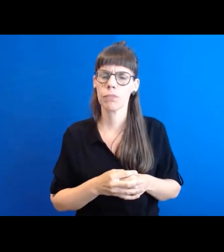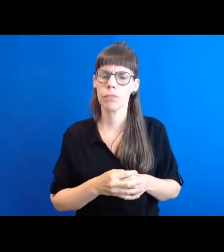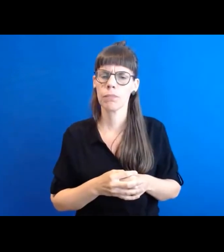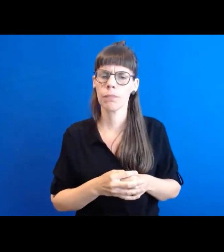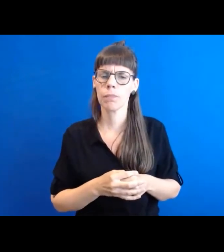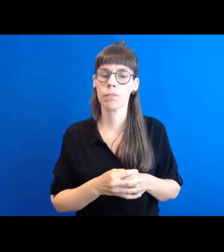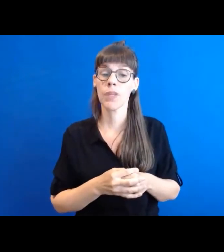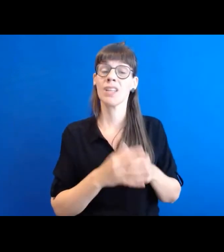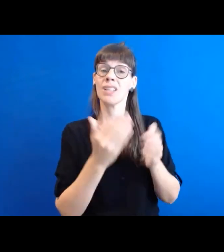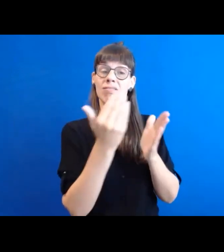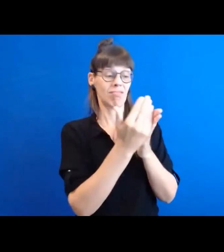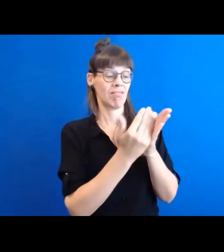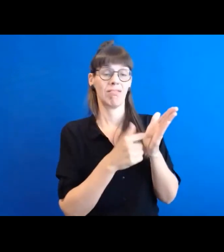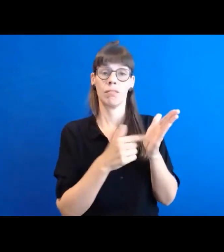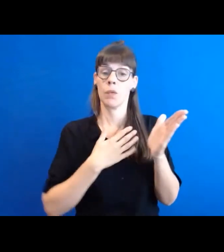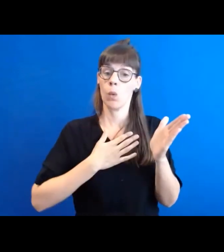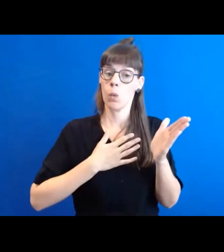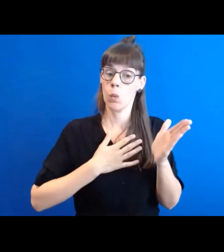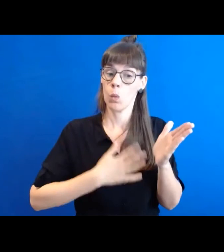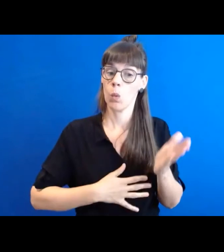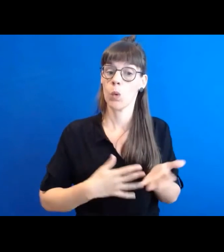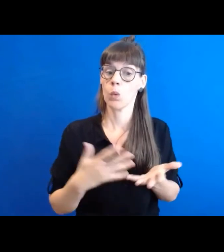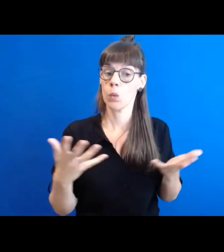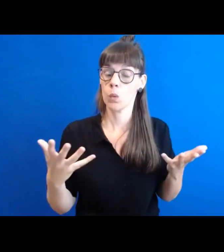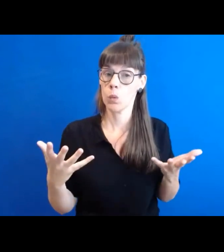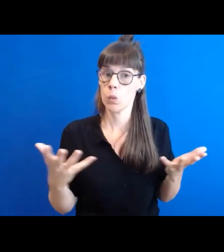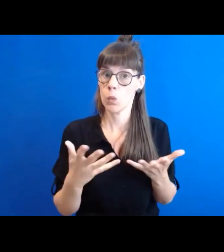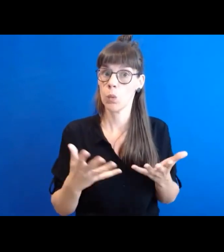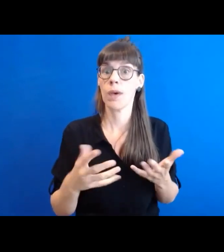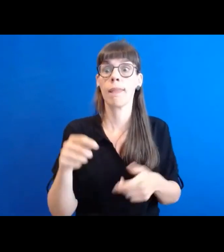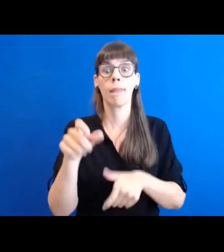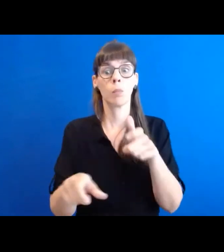the DPOs with increasing (Audio breaking up) situation